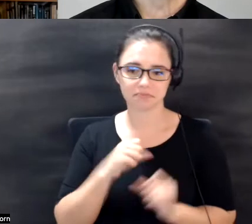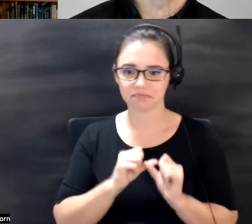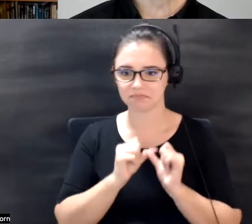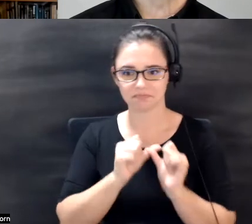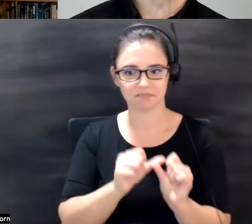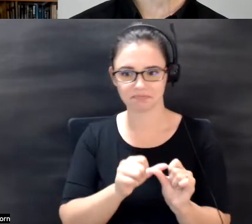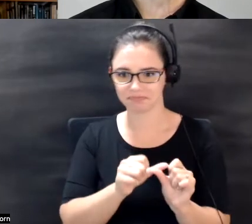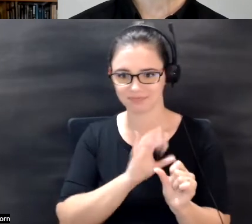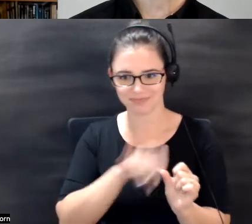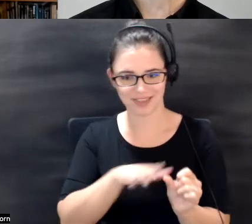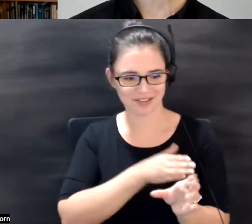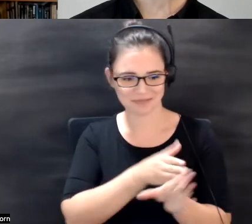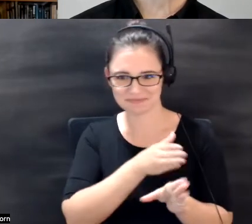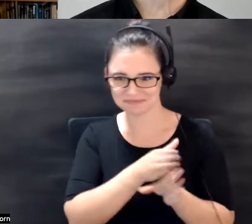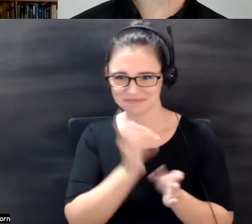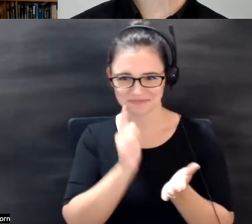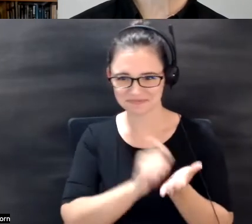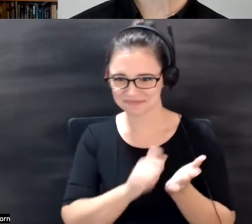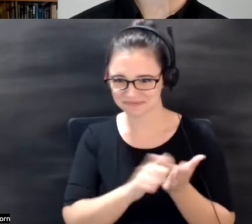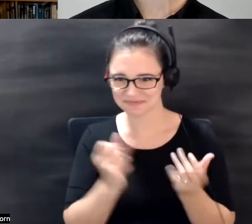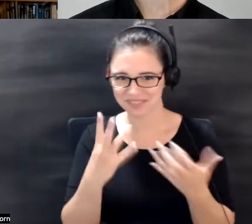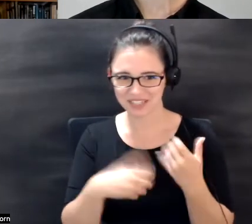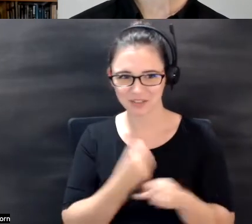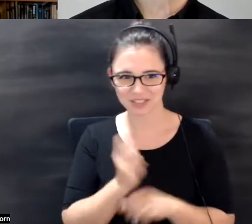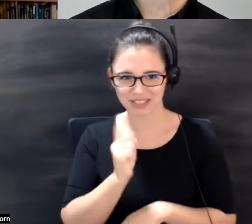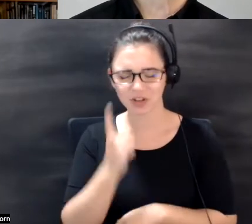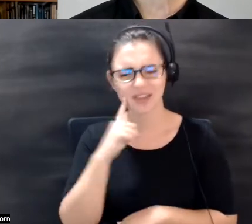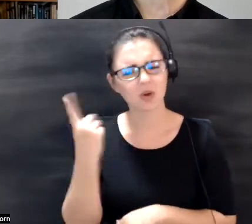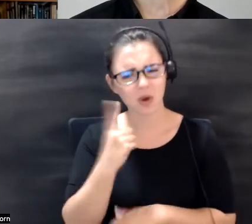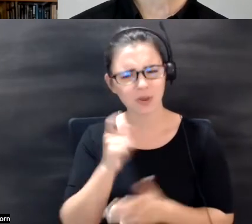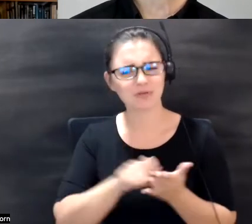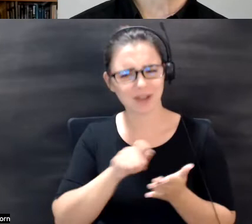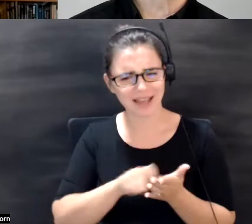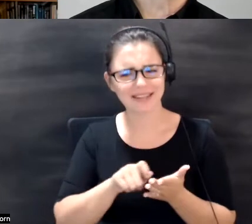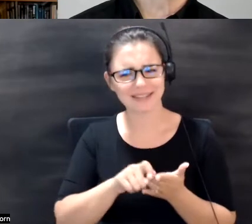that path those those many years later. I think I was always writing some form or another,